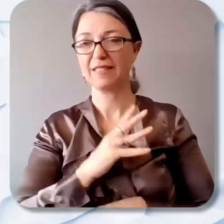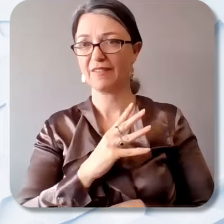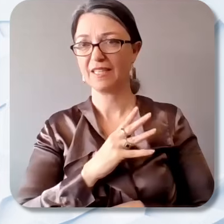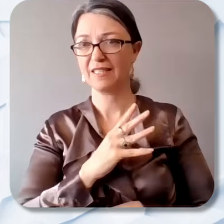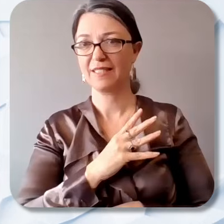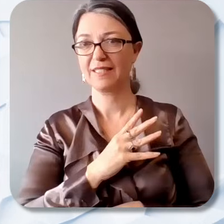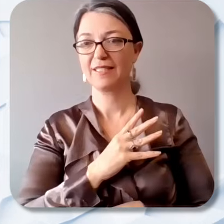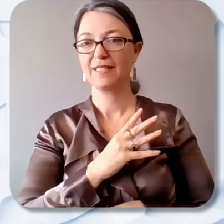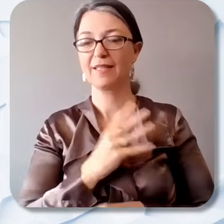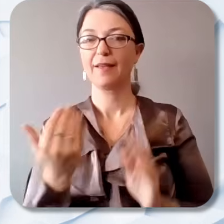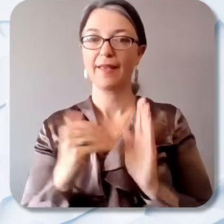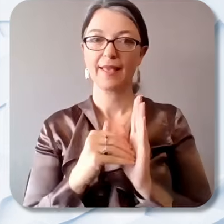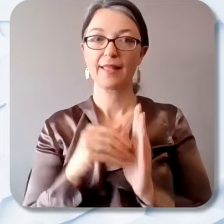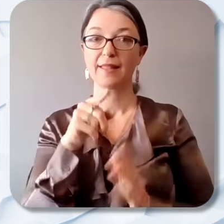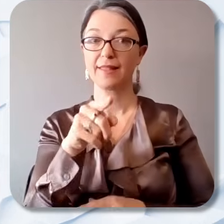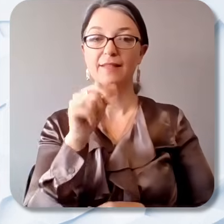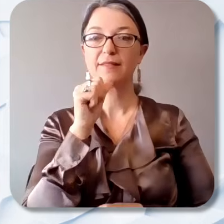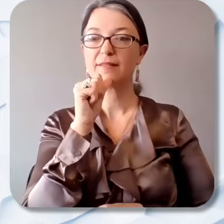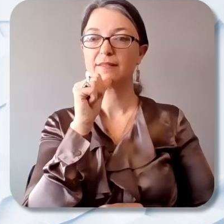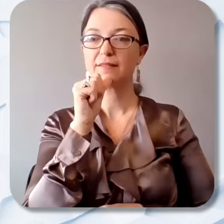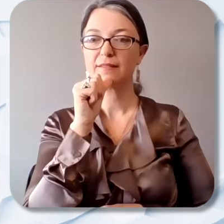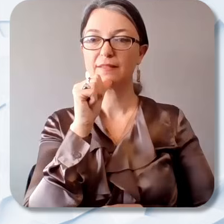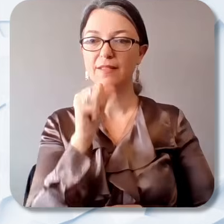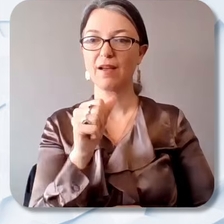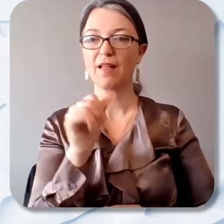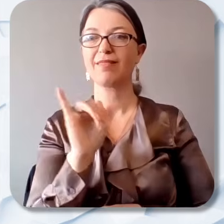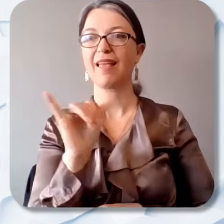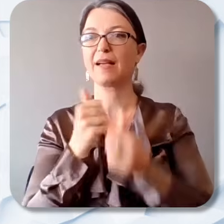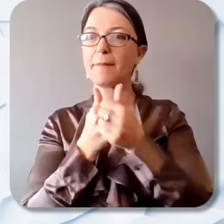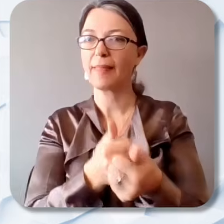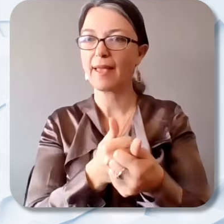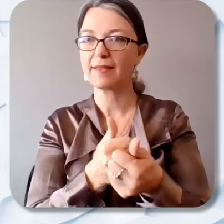It's again, this is not, we are not seeing this as a compliance forced element.